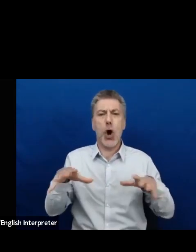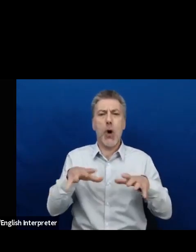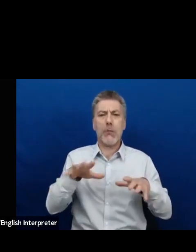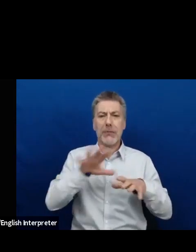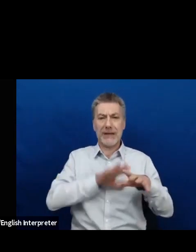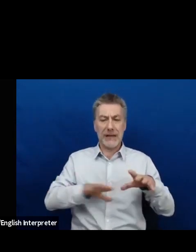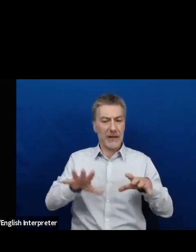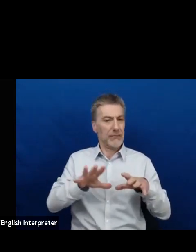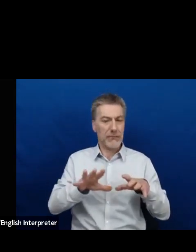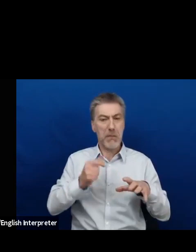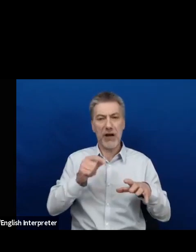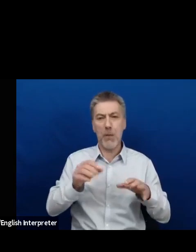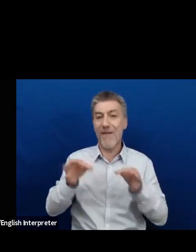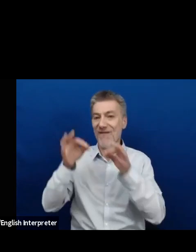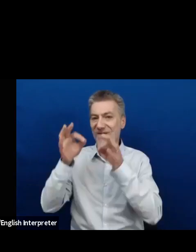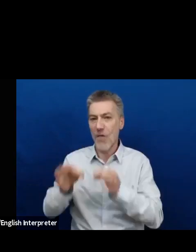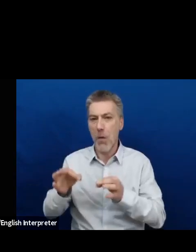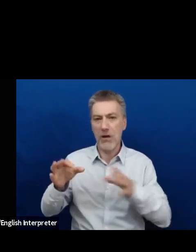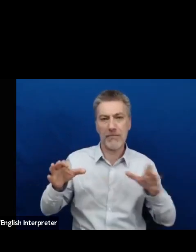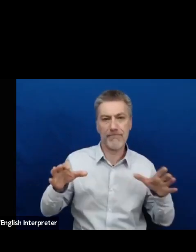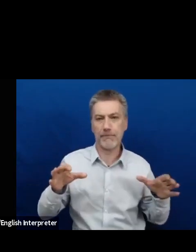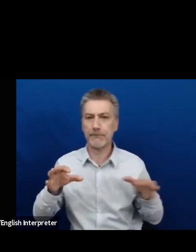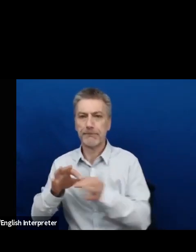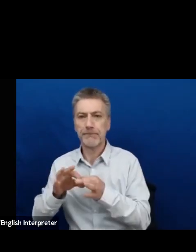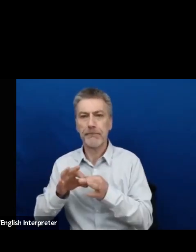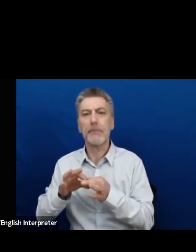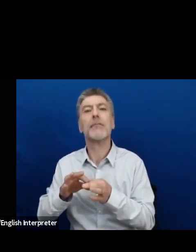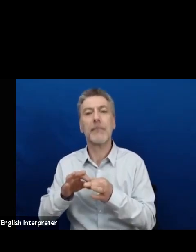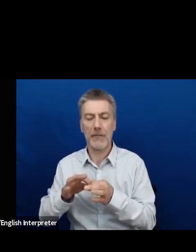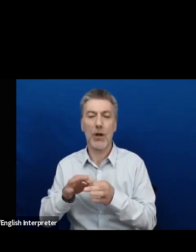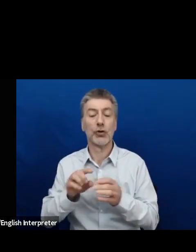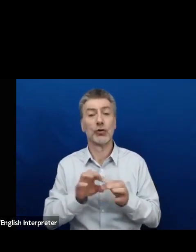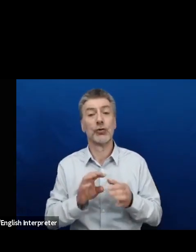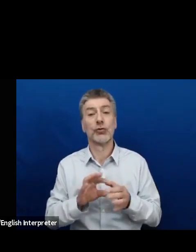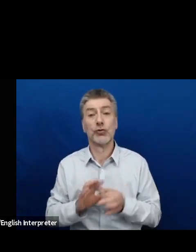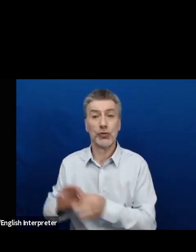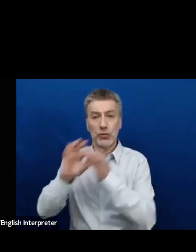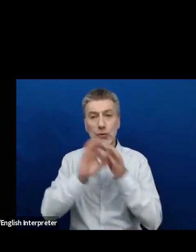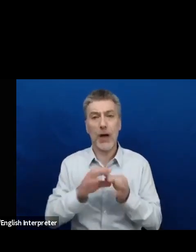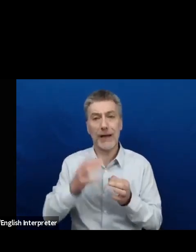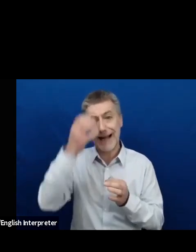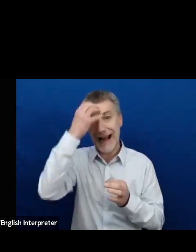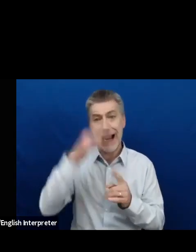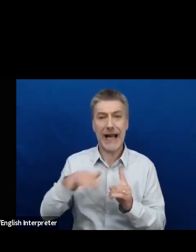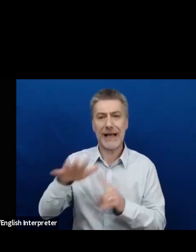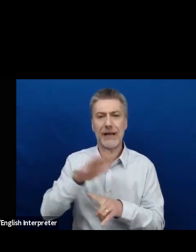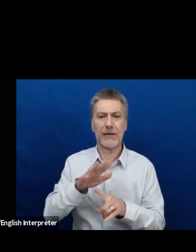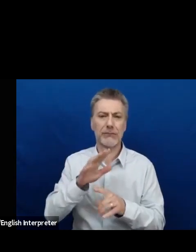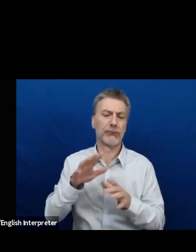the British state is not easily understood. Britain